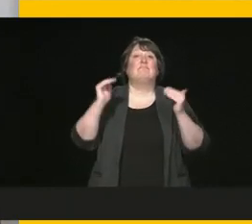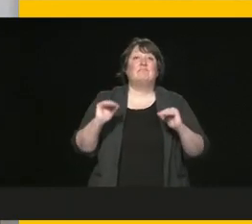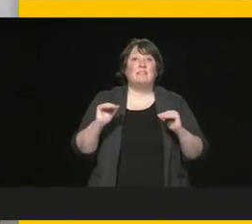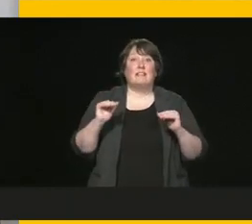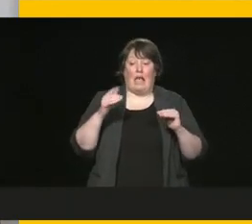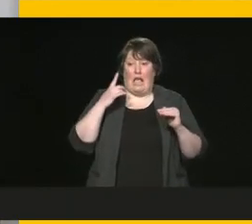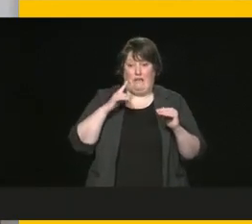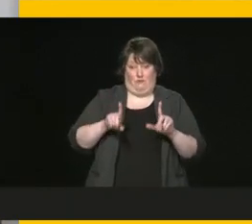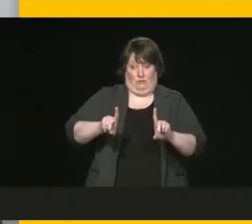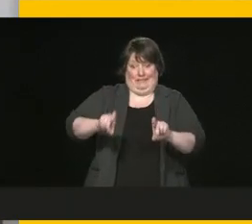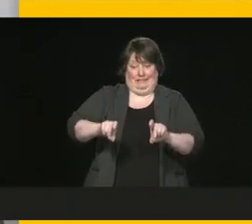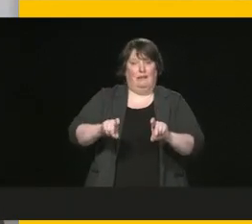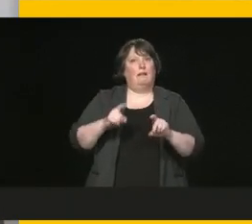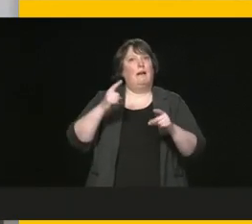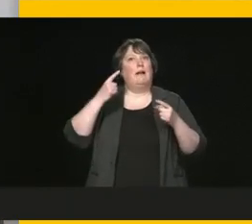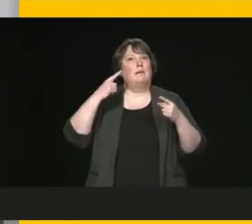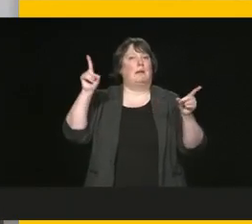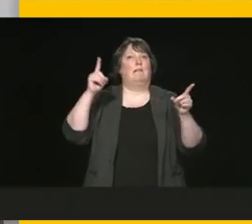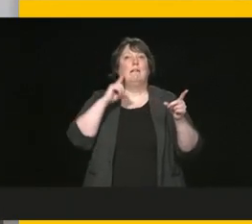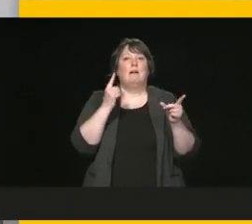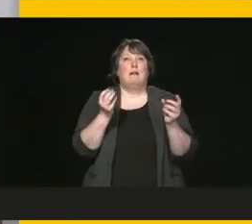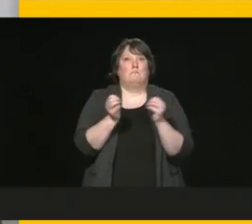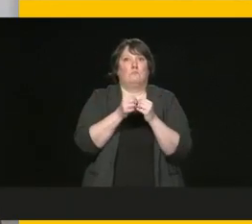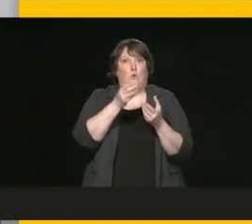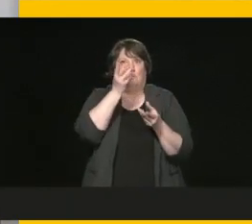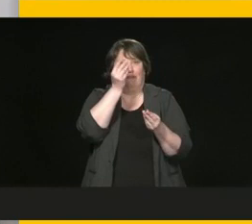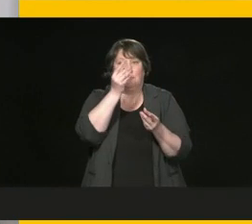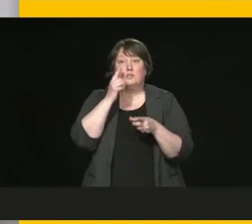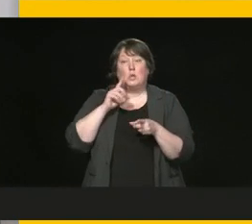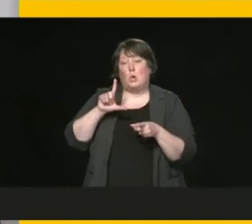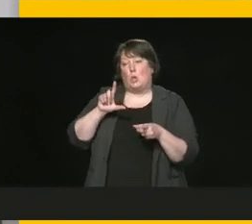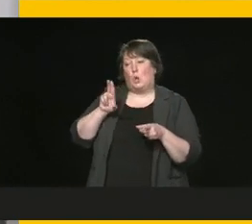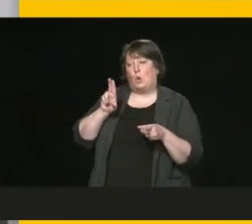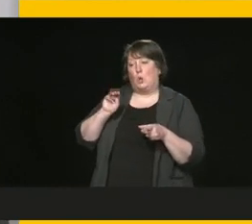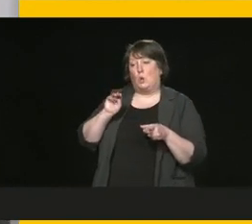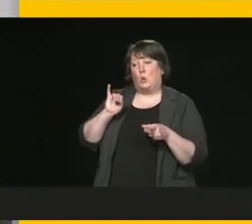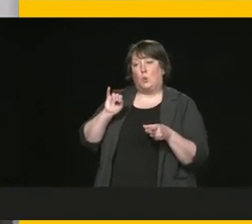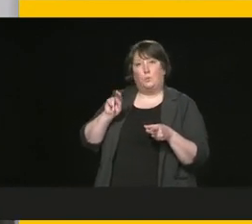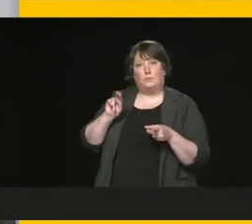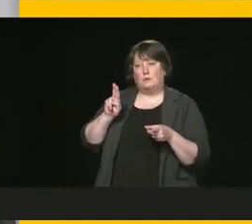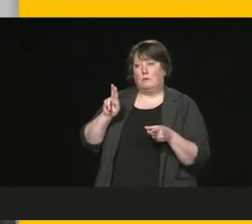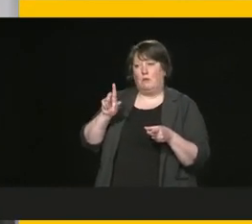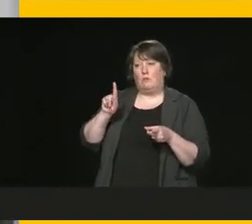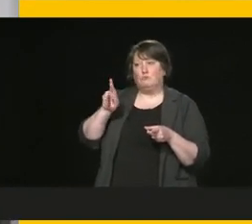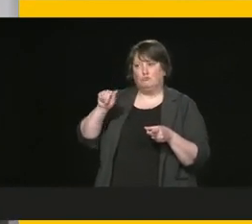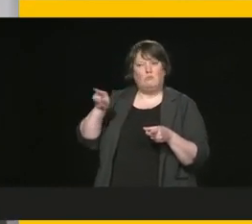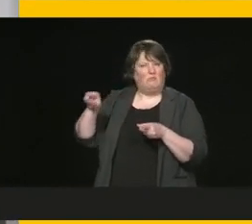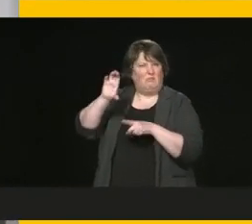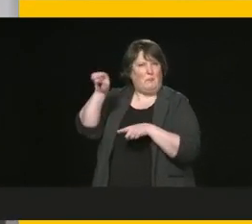FINALLY, WE HAVE MORE NEWS TODAY TO SHARE ON TESTING.